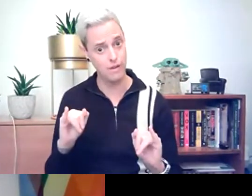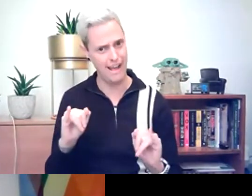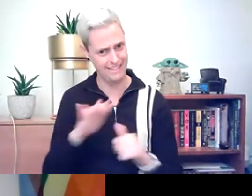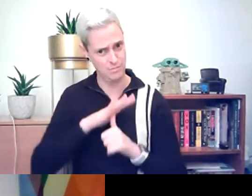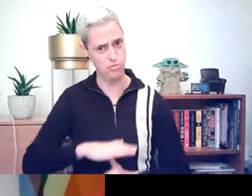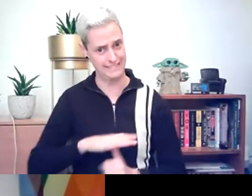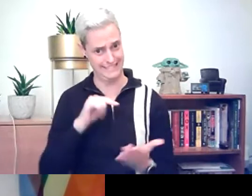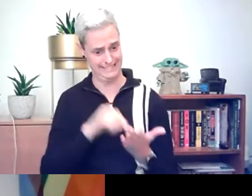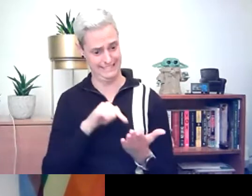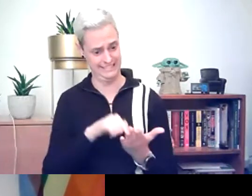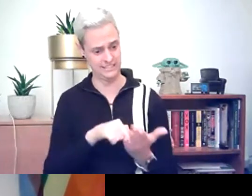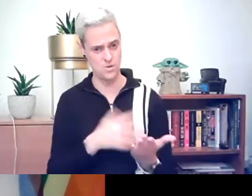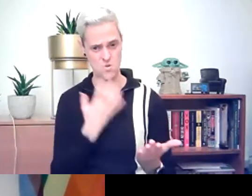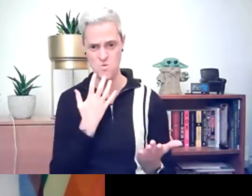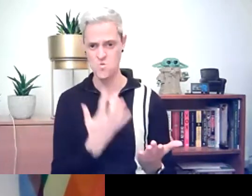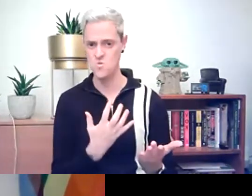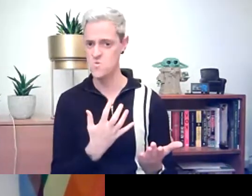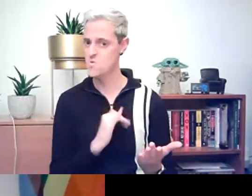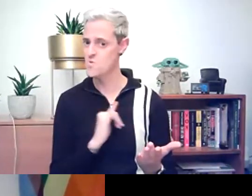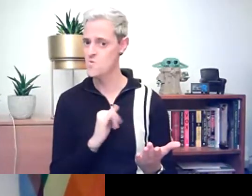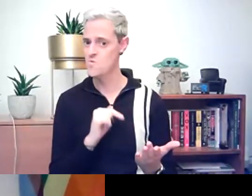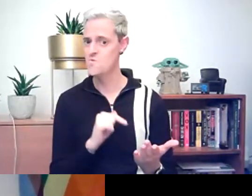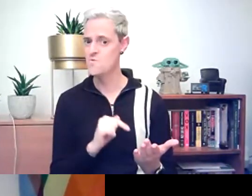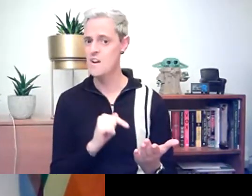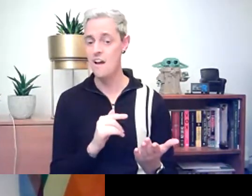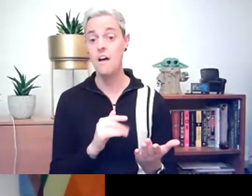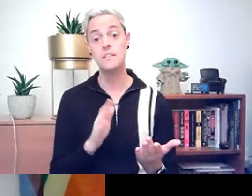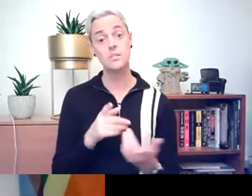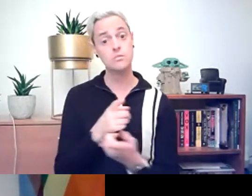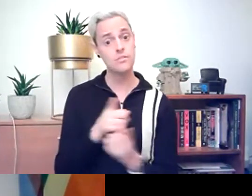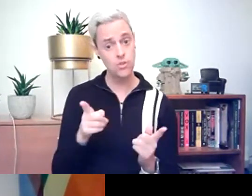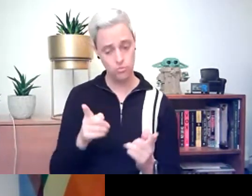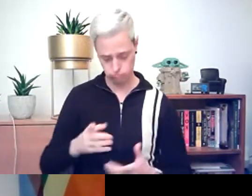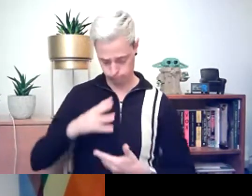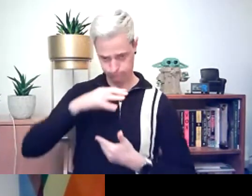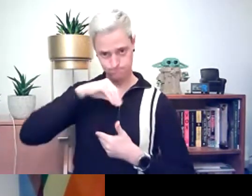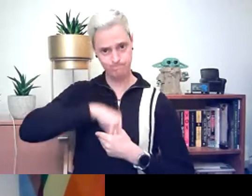18:22:20 on now but yeah absolutely yeah just say that, um, yeah, or if you go to the Scottish